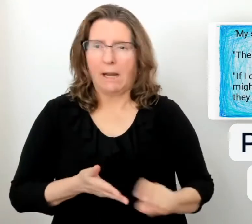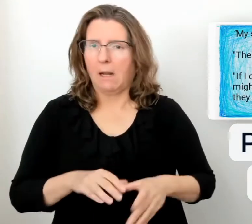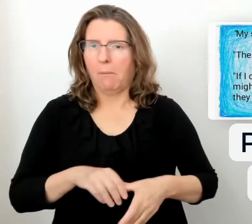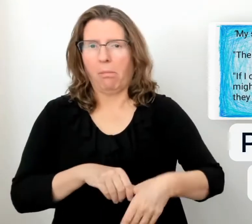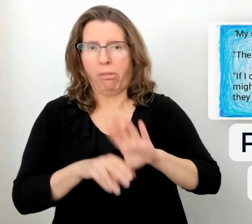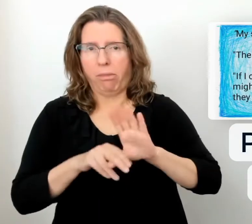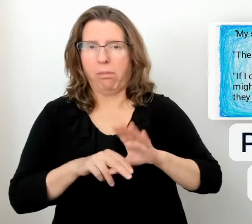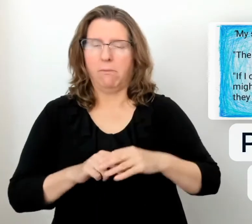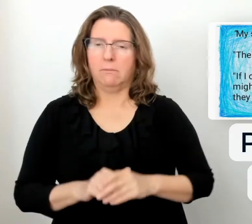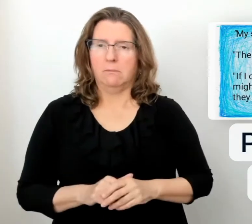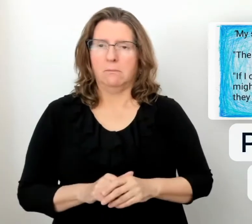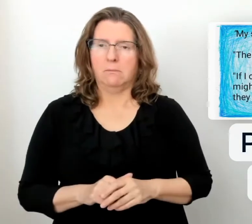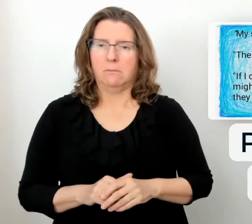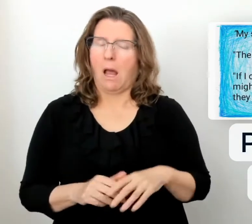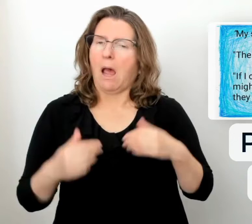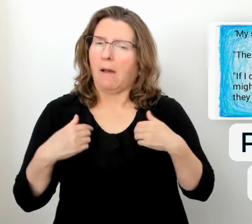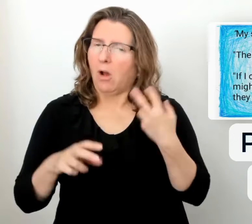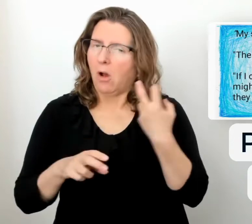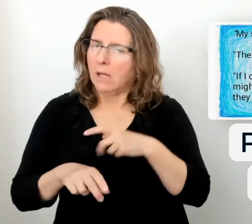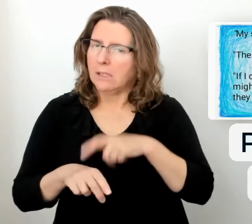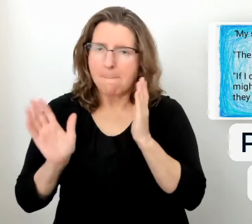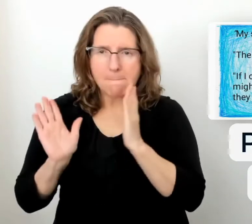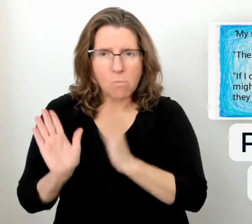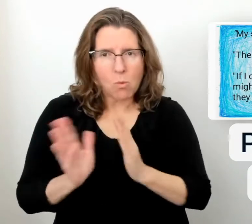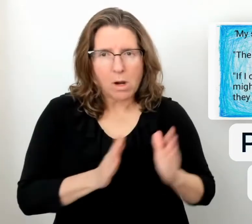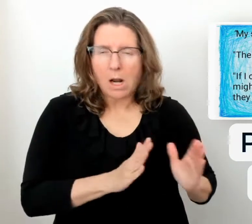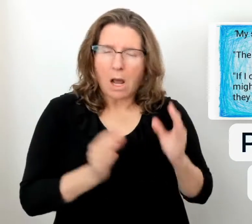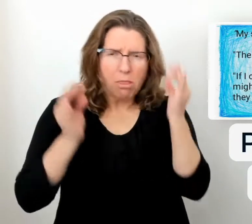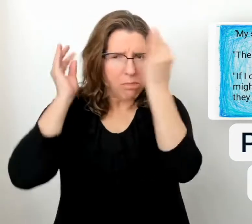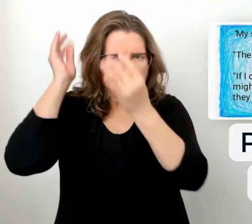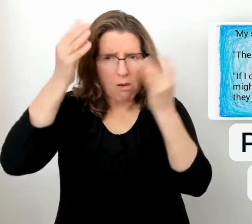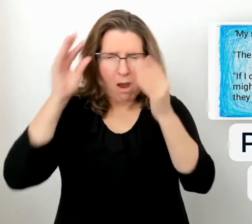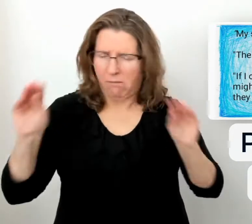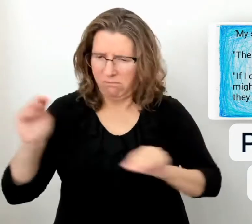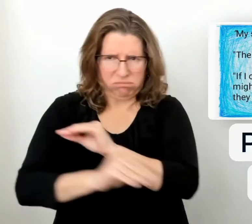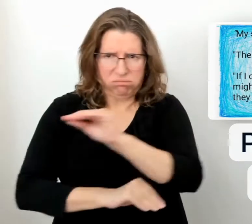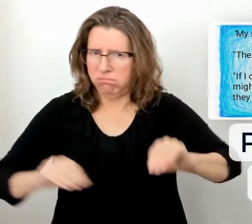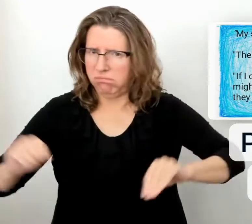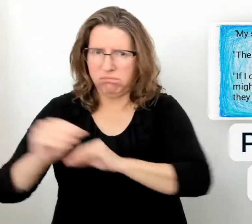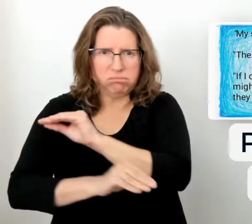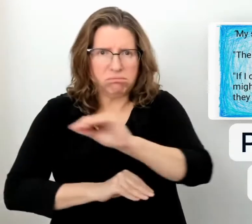They think they're terrible. They feel their ideas are all jumbled up.